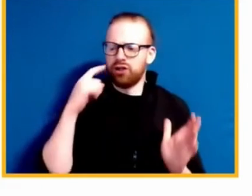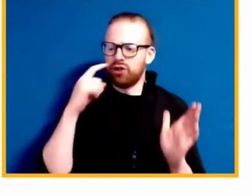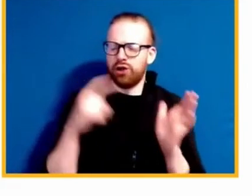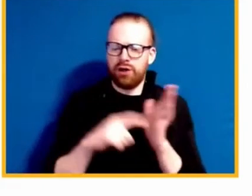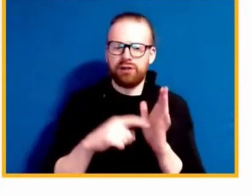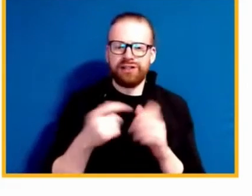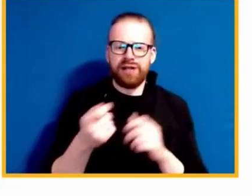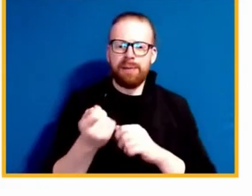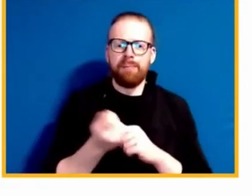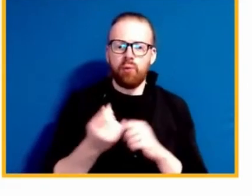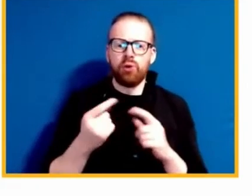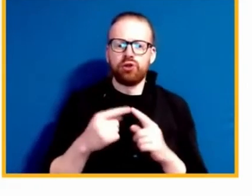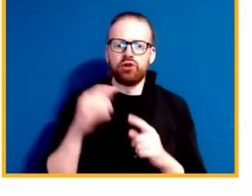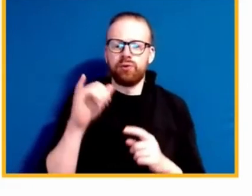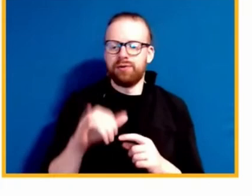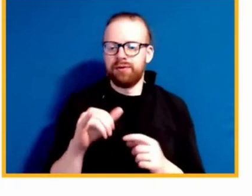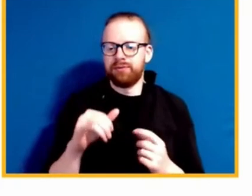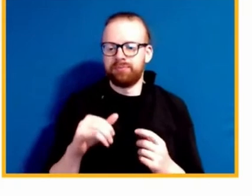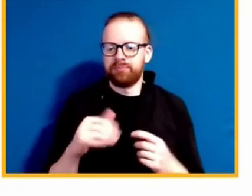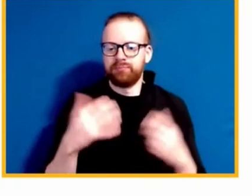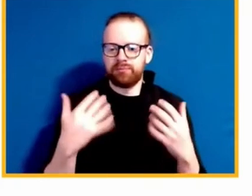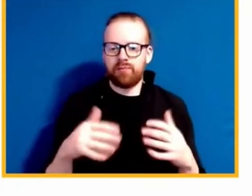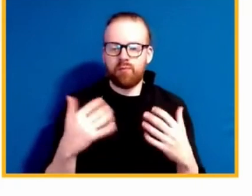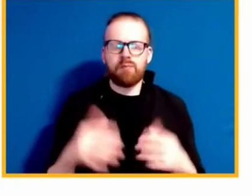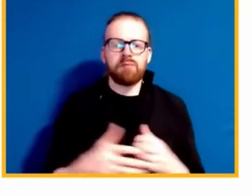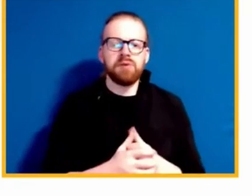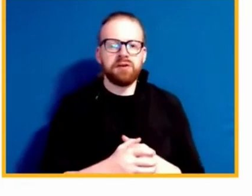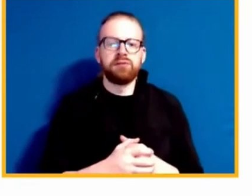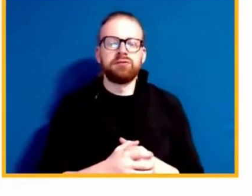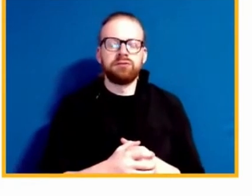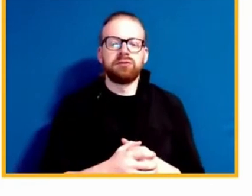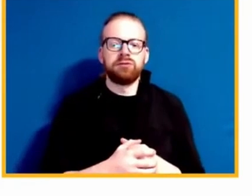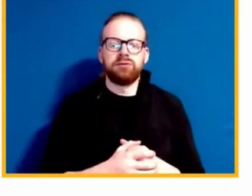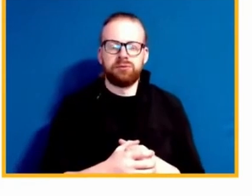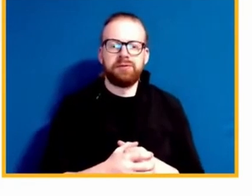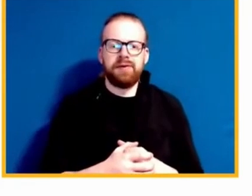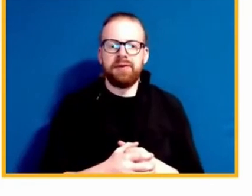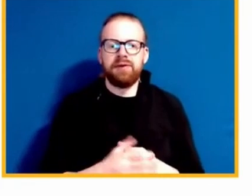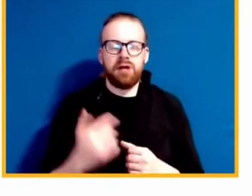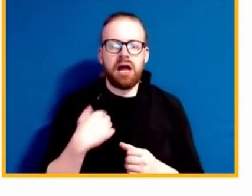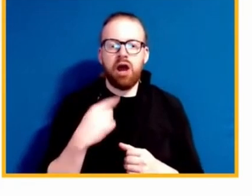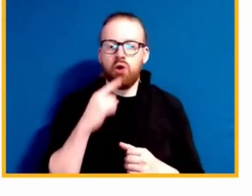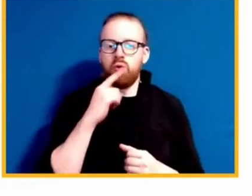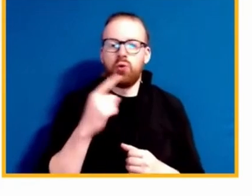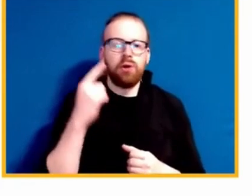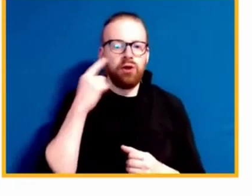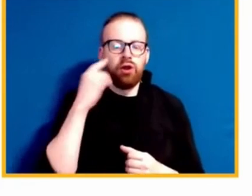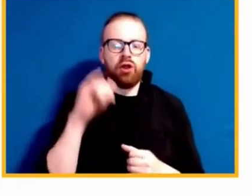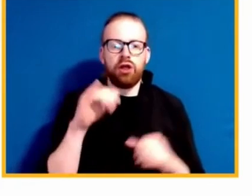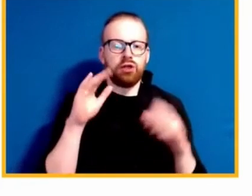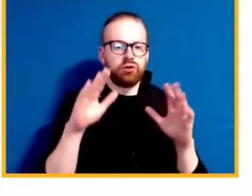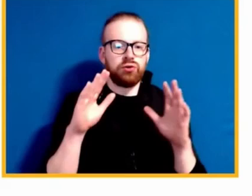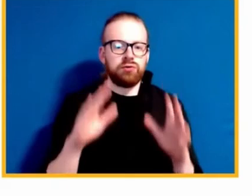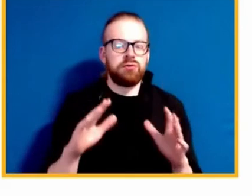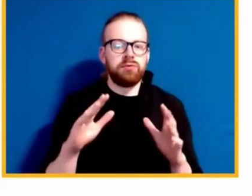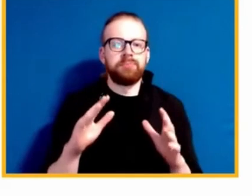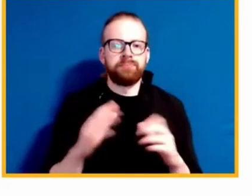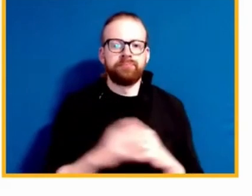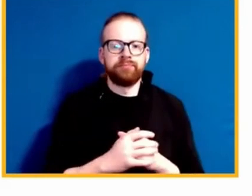into that story personally. I mean, I don't know anything about judging or nothing but I really felt like I was being a part of the song, you know?